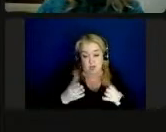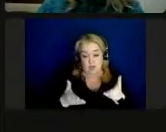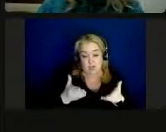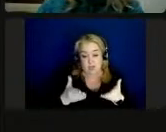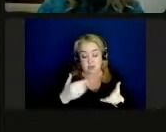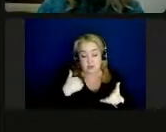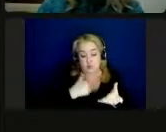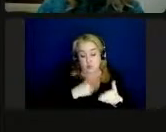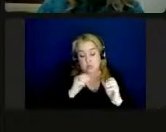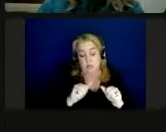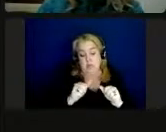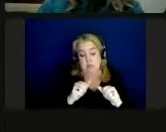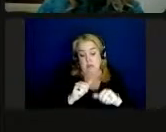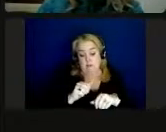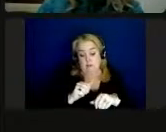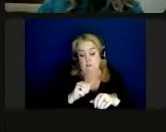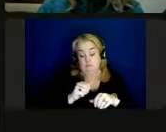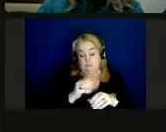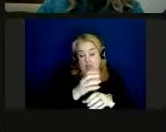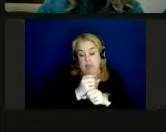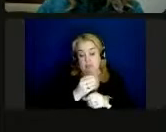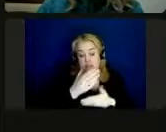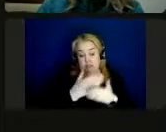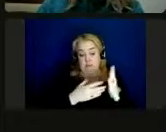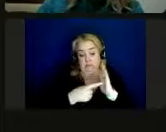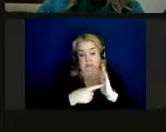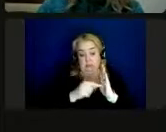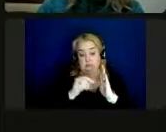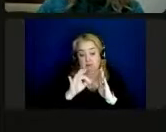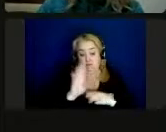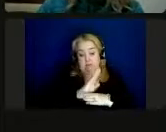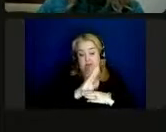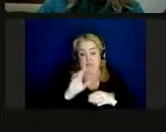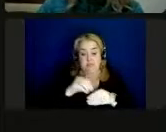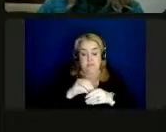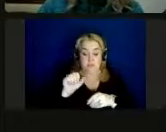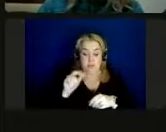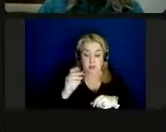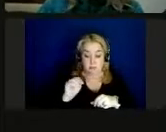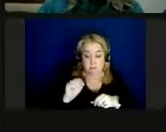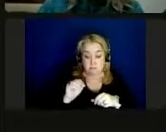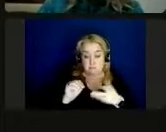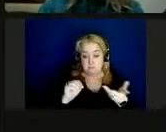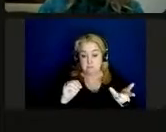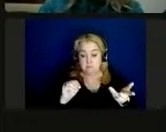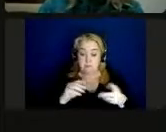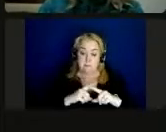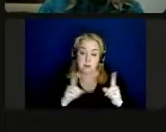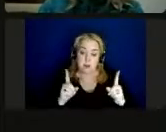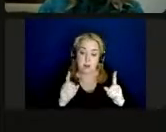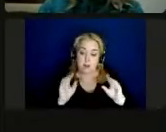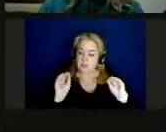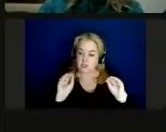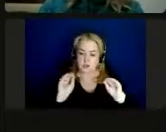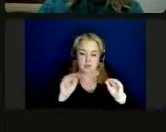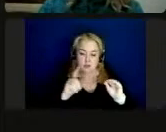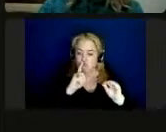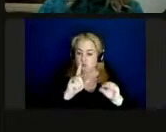NOT EASILY. NO ONE I M YOU COULD DO SOME